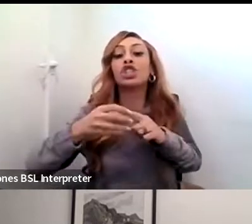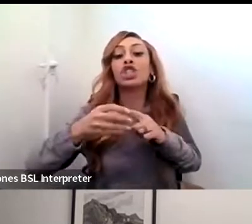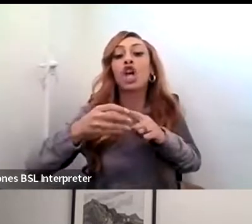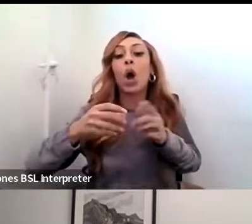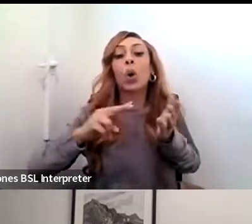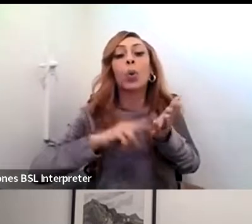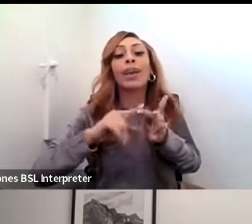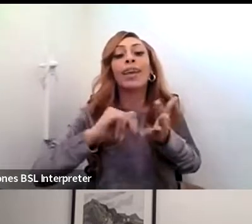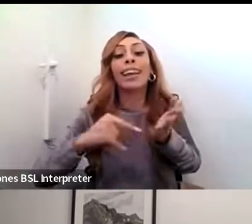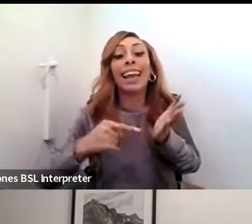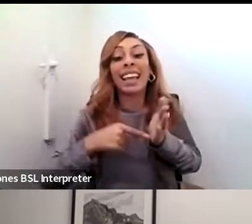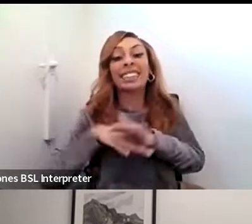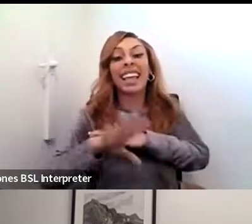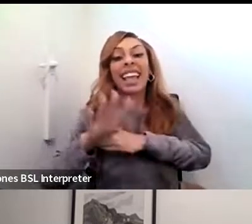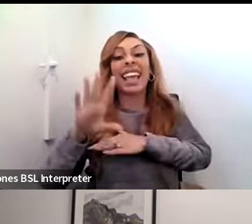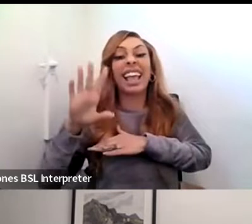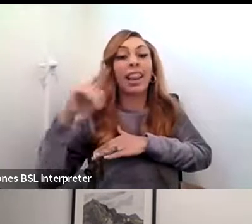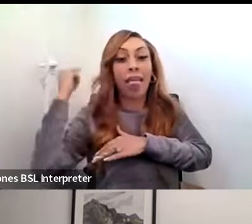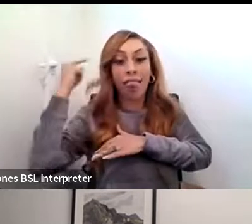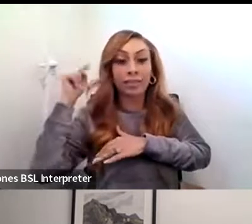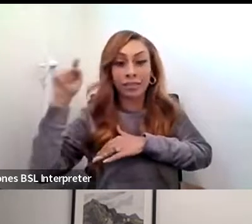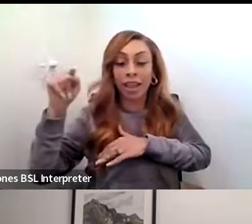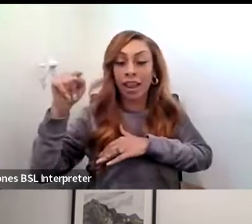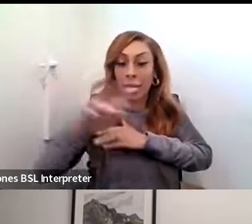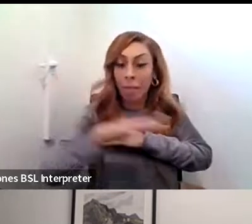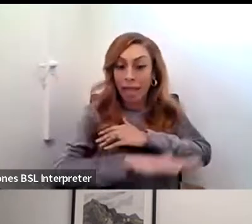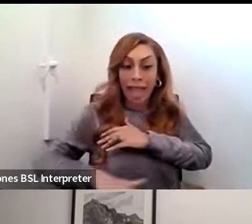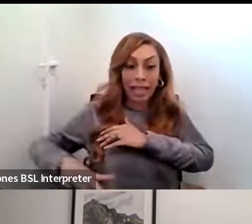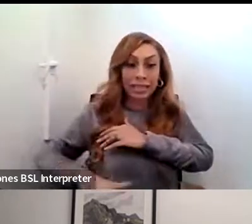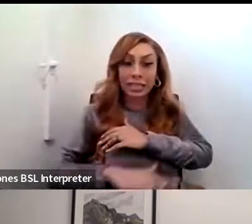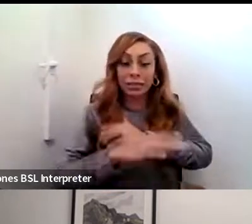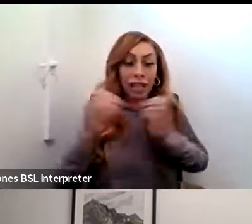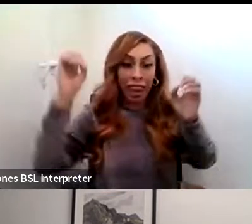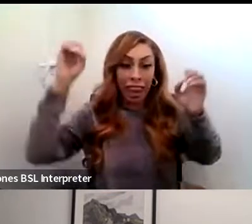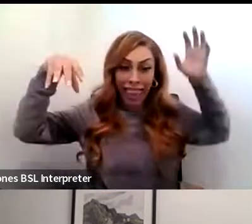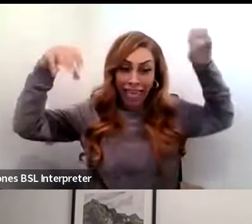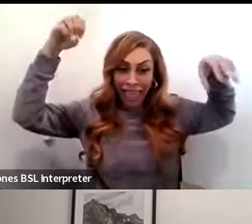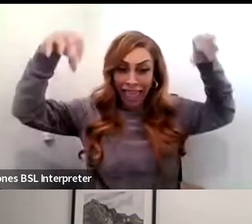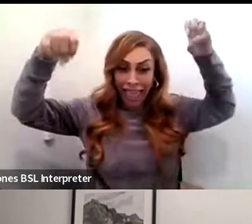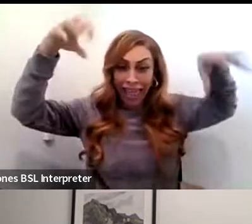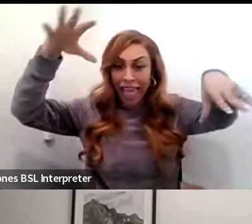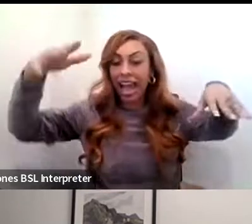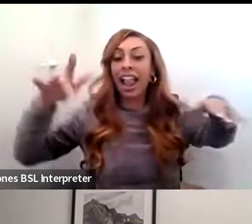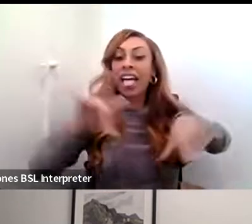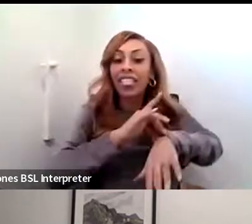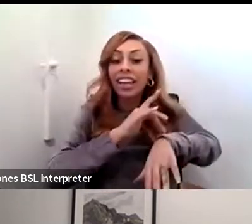in the basement, which is really beautiful, and we lit it like a theatre, but it had a live element, and you could see the audience,